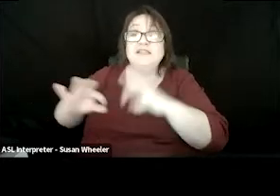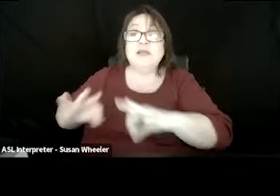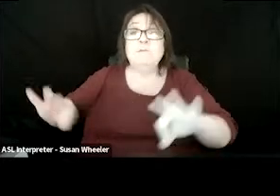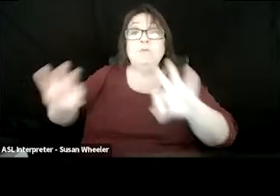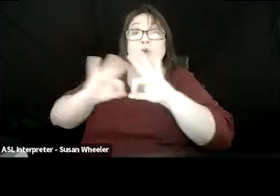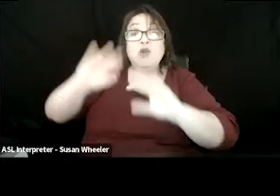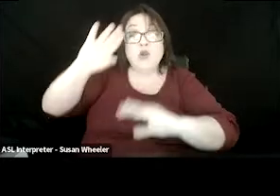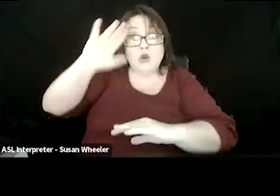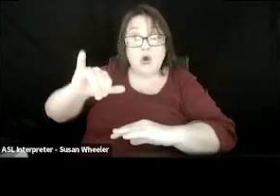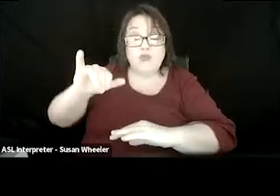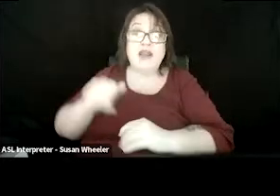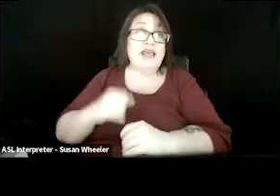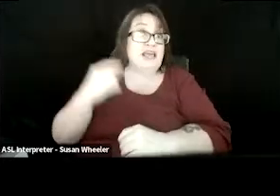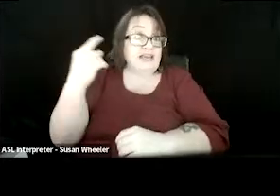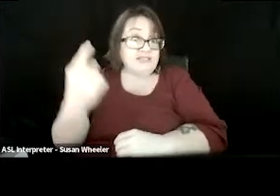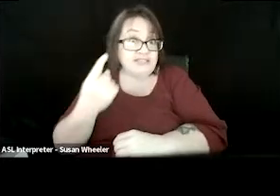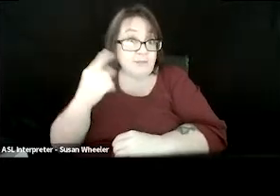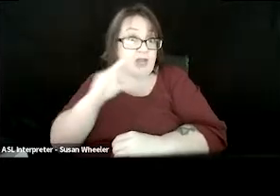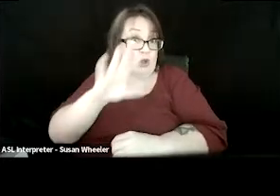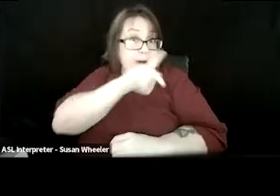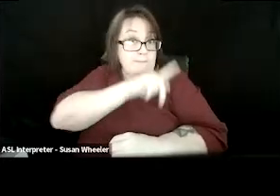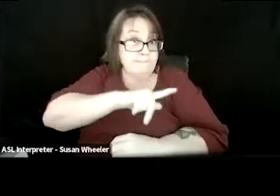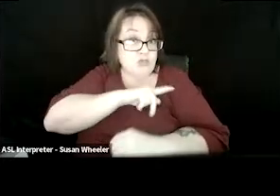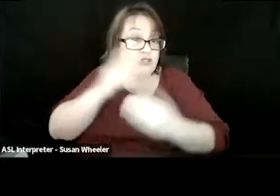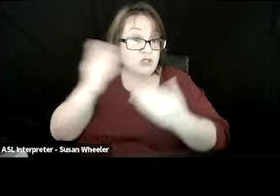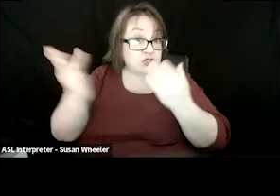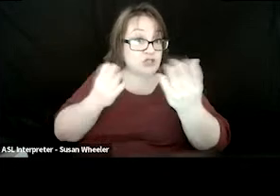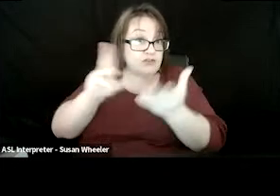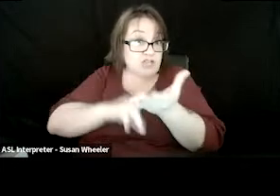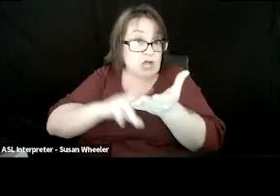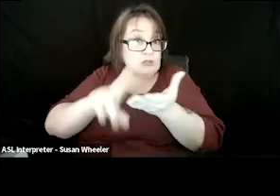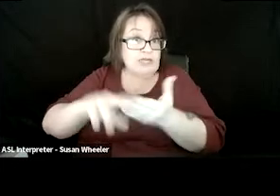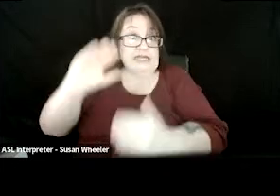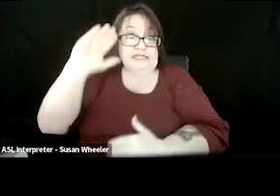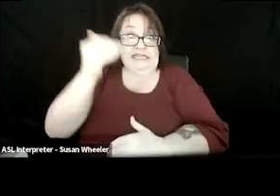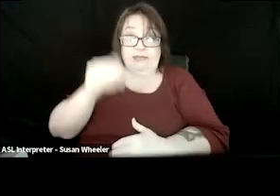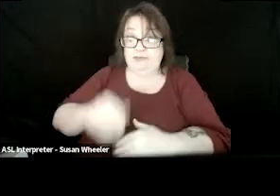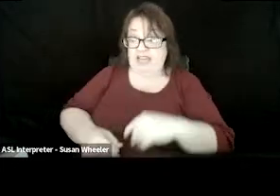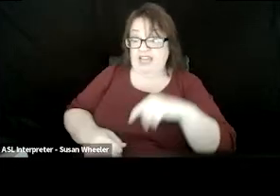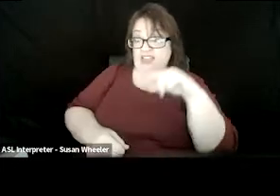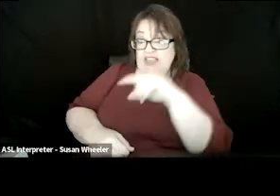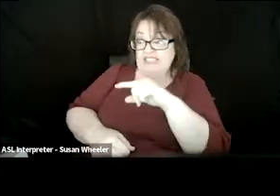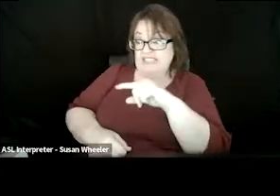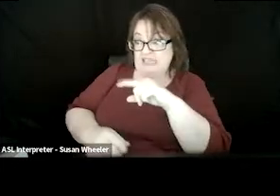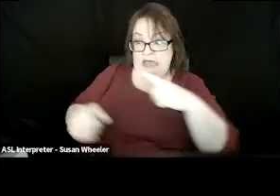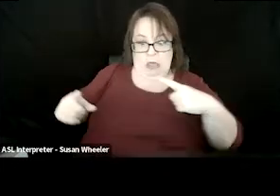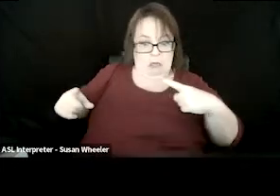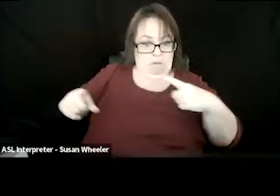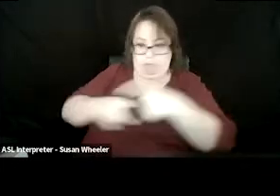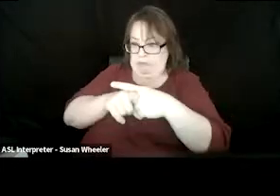that if something in your personal service contract seems like it conflicts with the union contract,